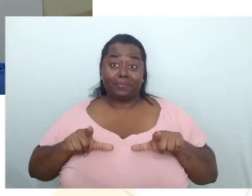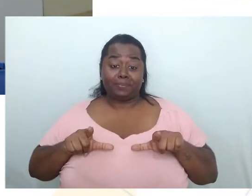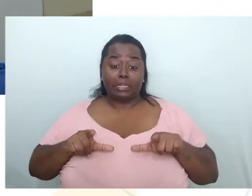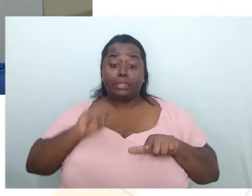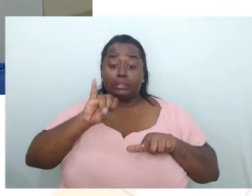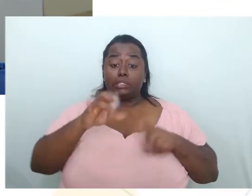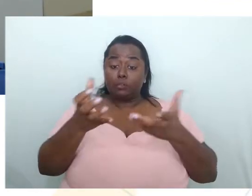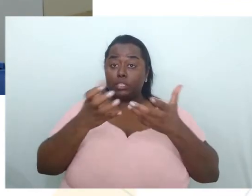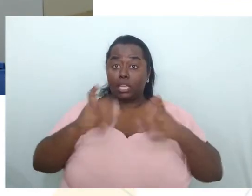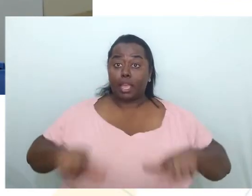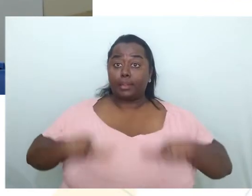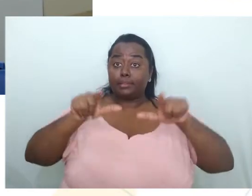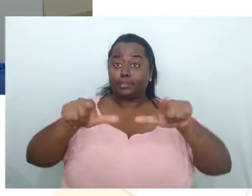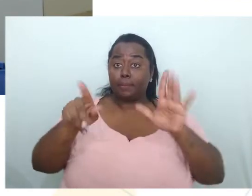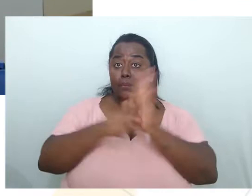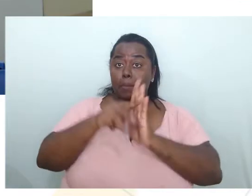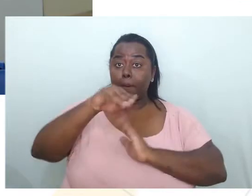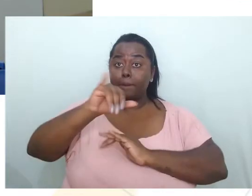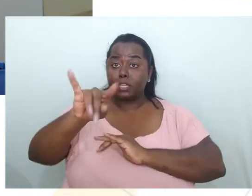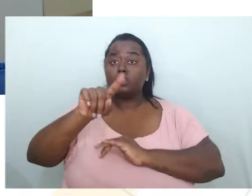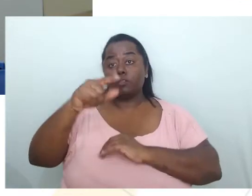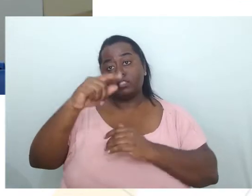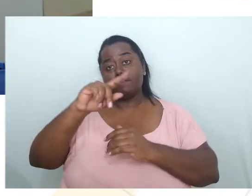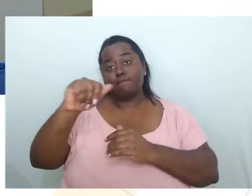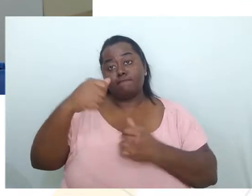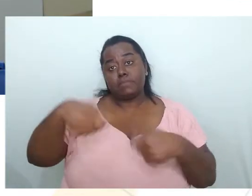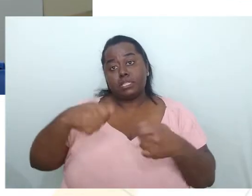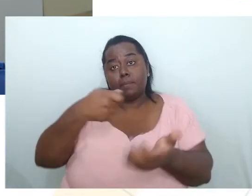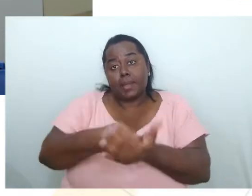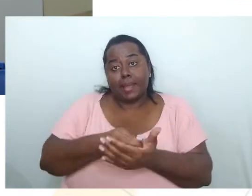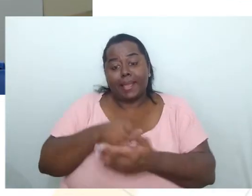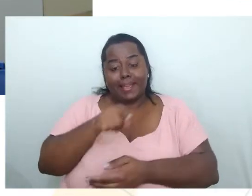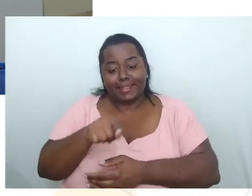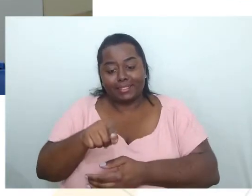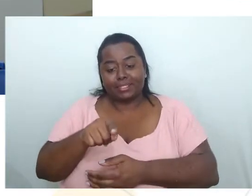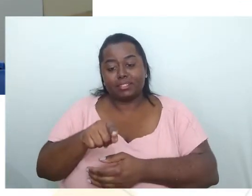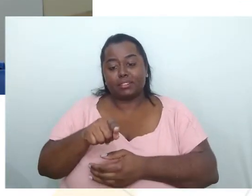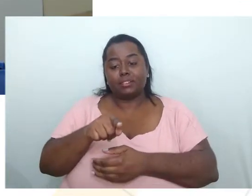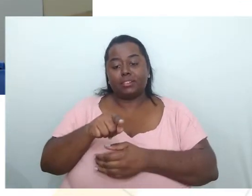then you pay money for that, then you pay registration fees for that, and that